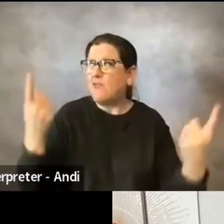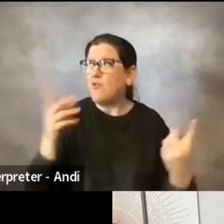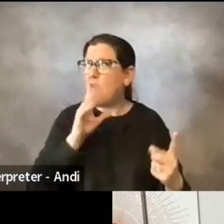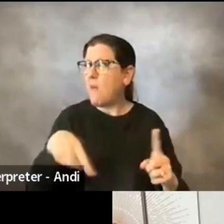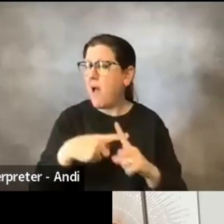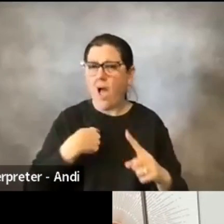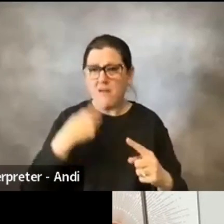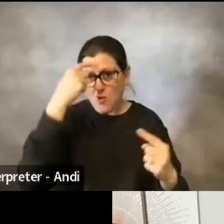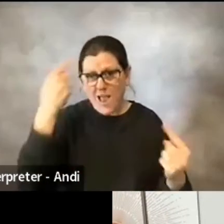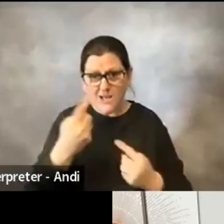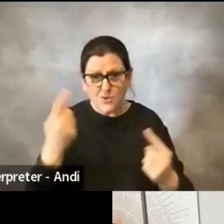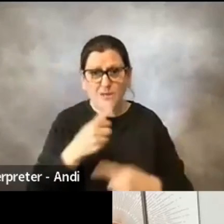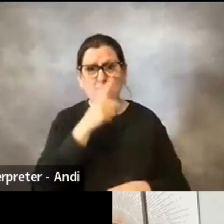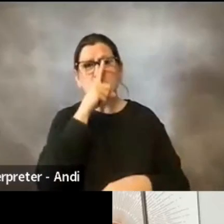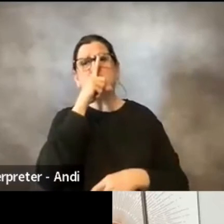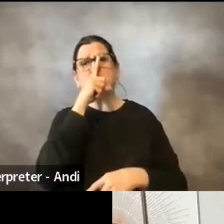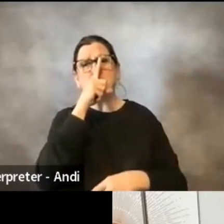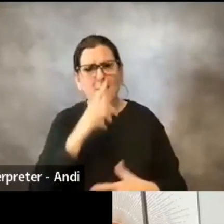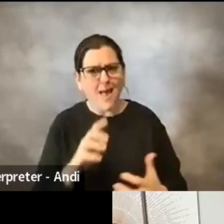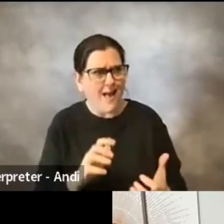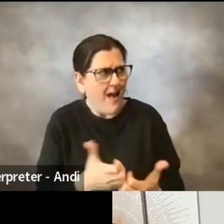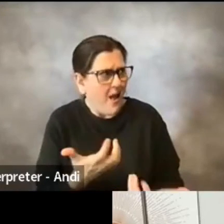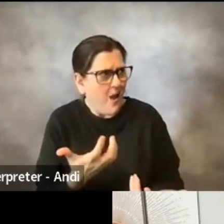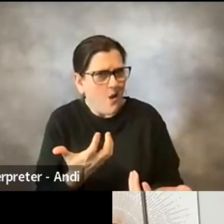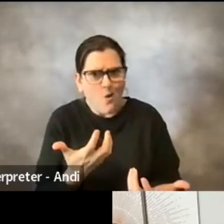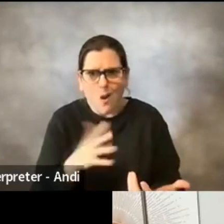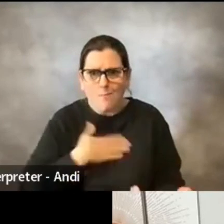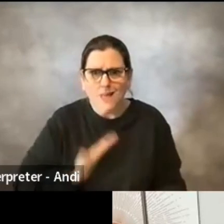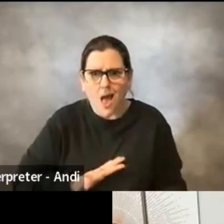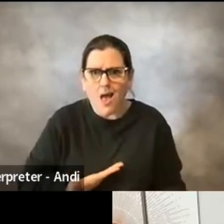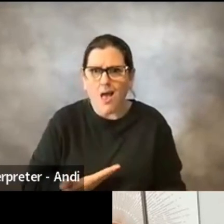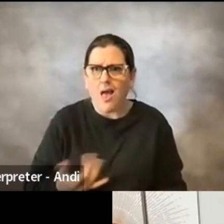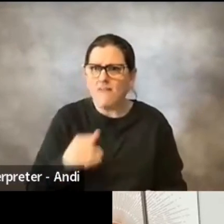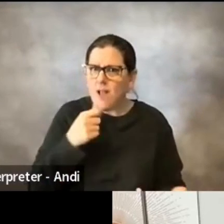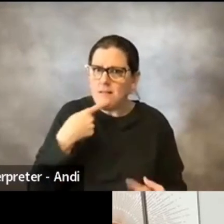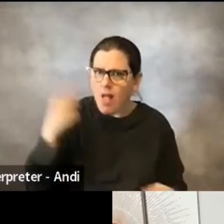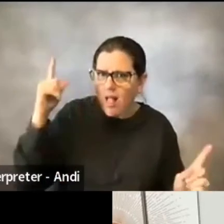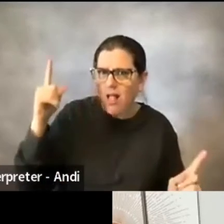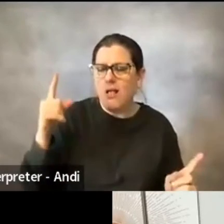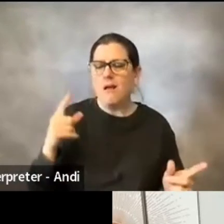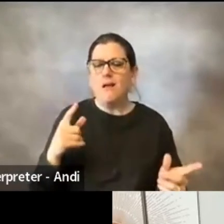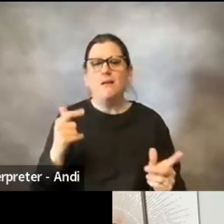said anything. So how can they be upset if nothing goes that way. So a lot of times, we have